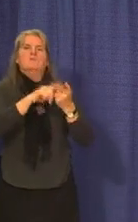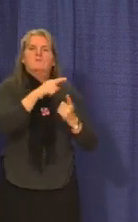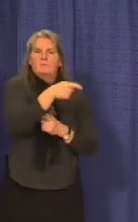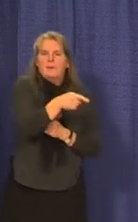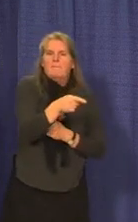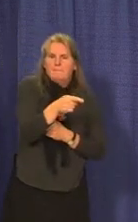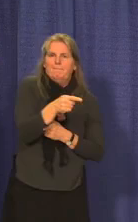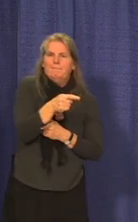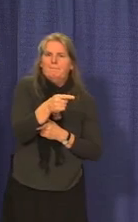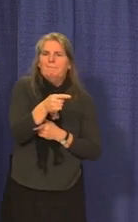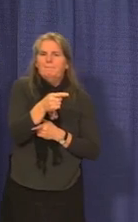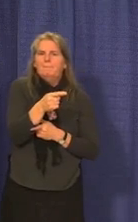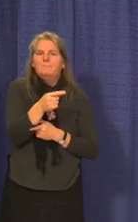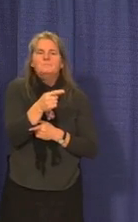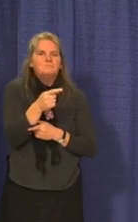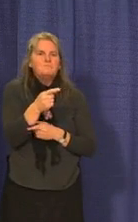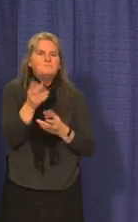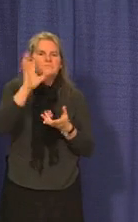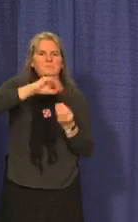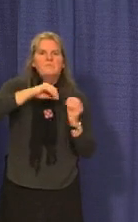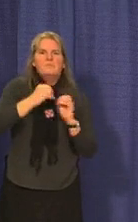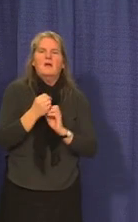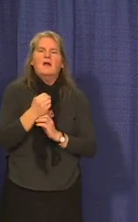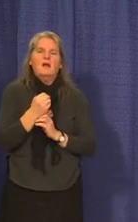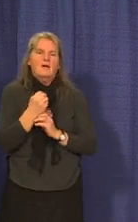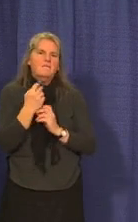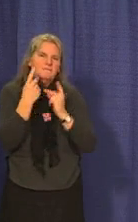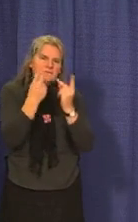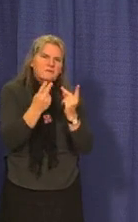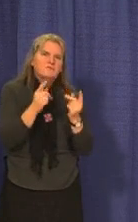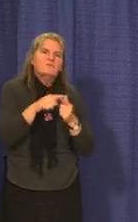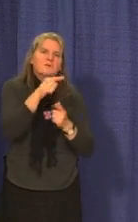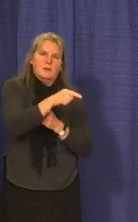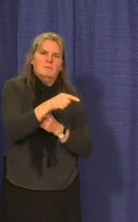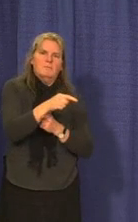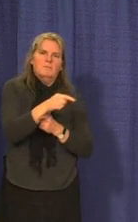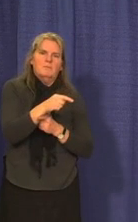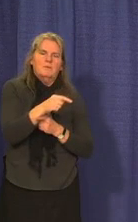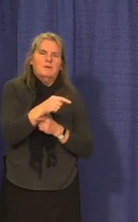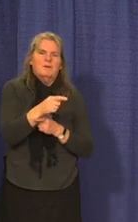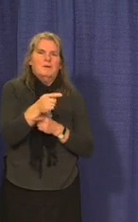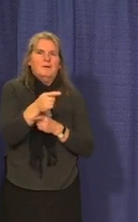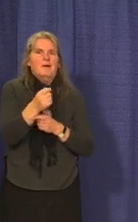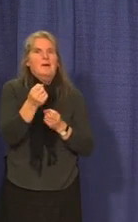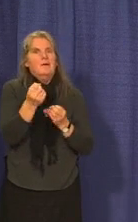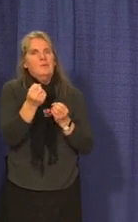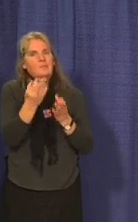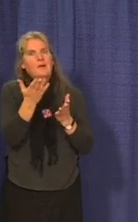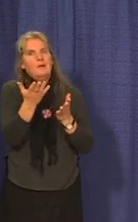or friends to be added to their visitor list to expand the number of people vacancy.